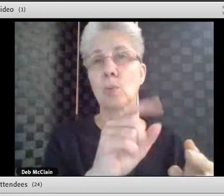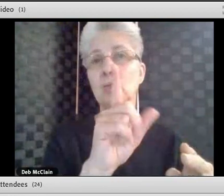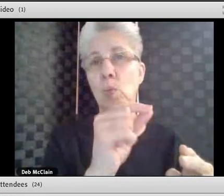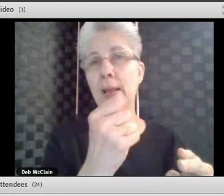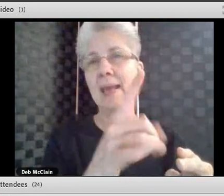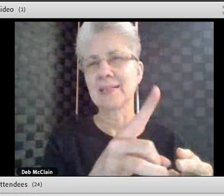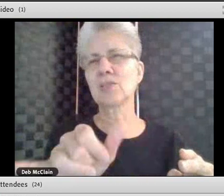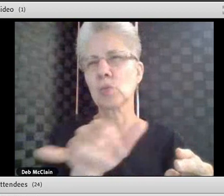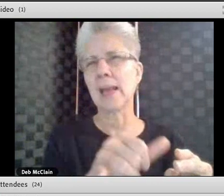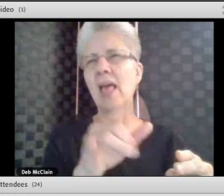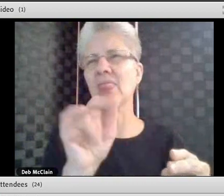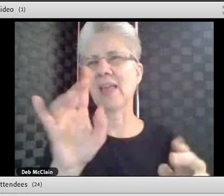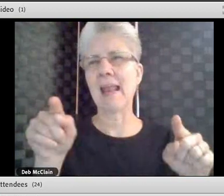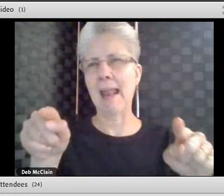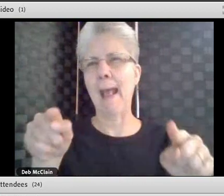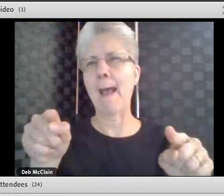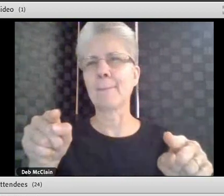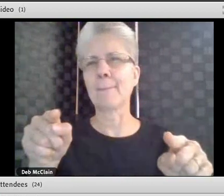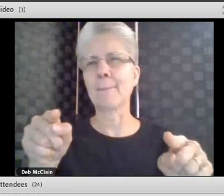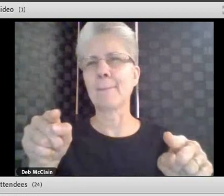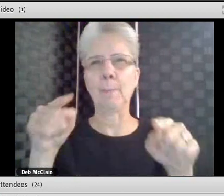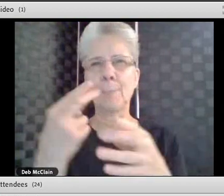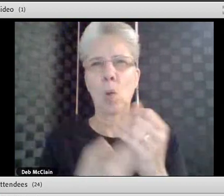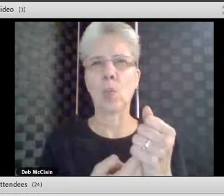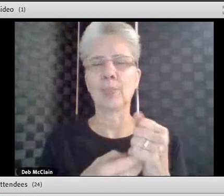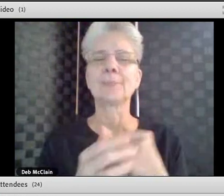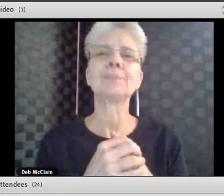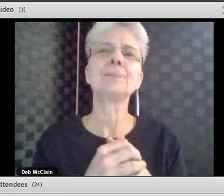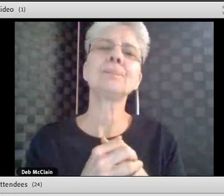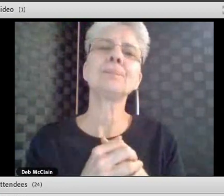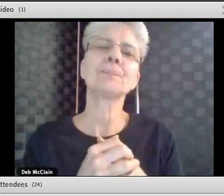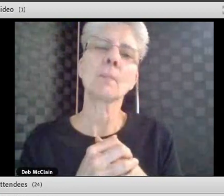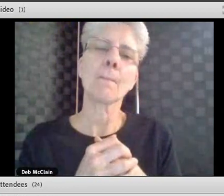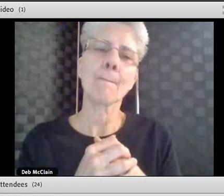and we opened our lab in October of 2018, so, again, these labs are relatively new.